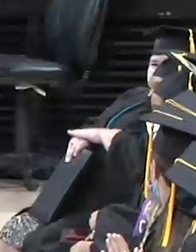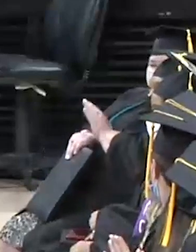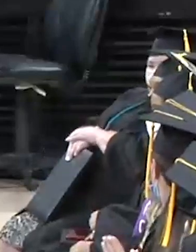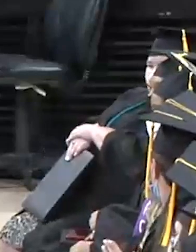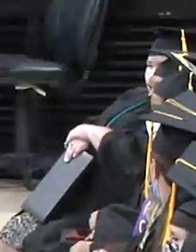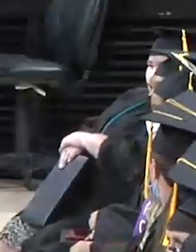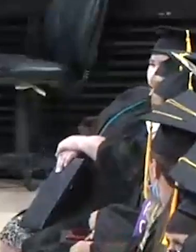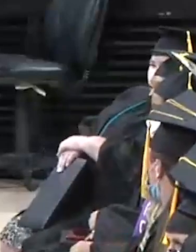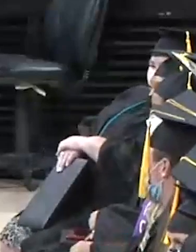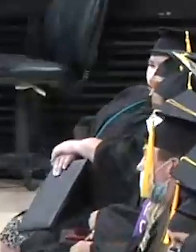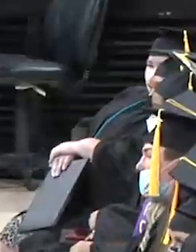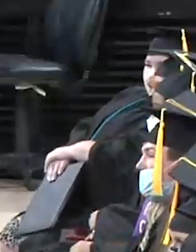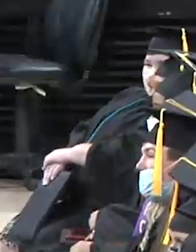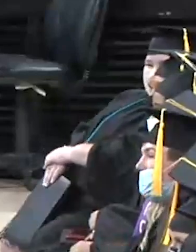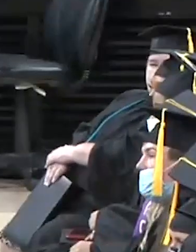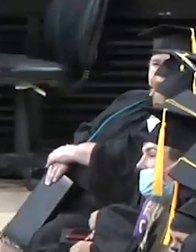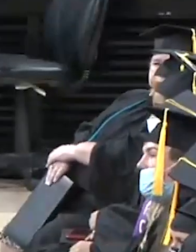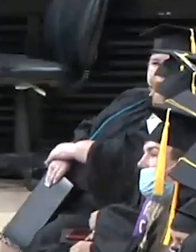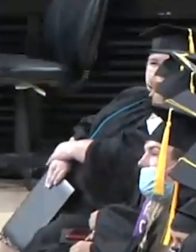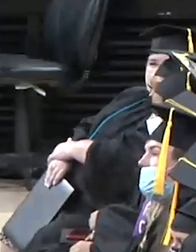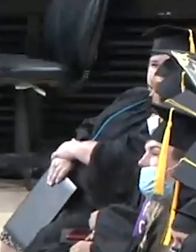about the matter related to his feet and hands.